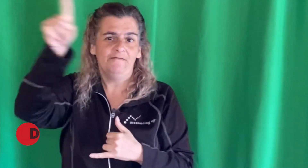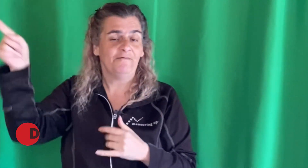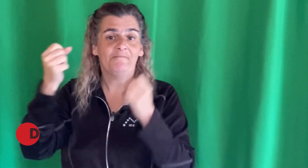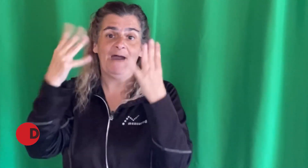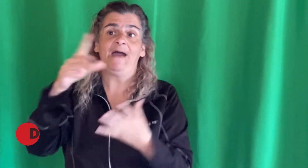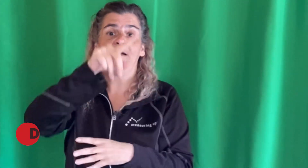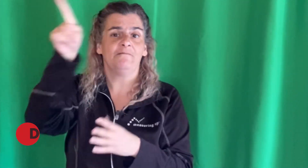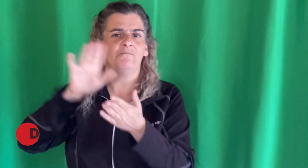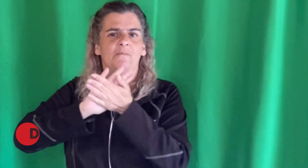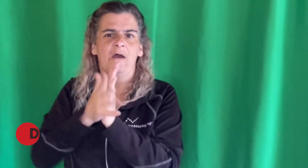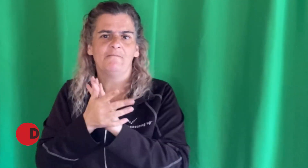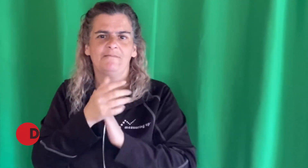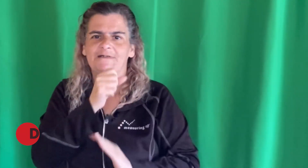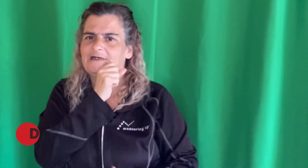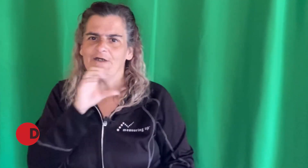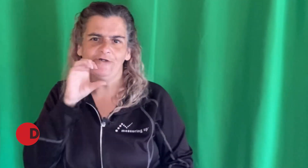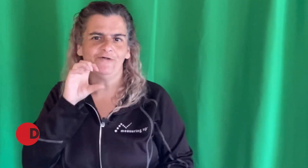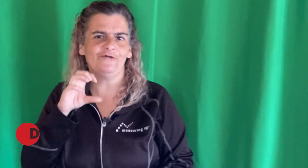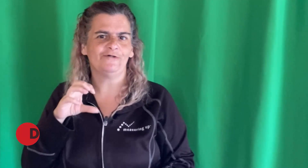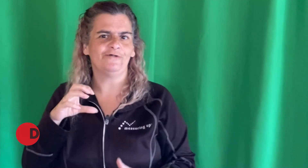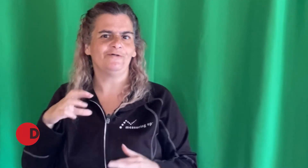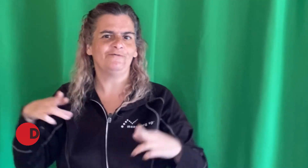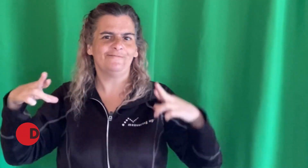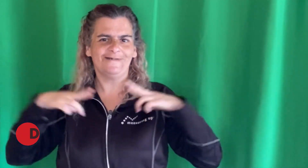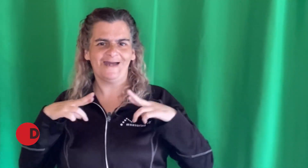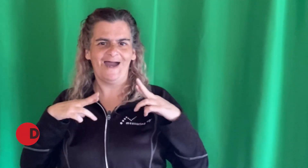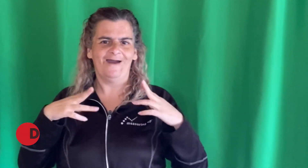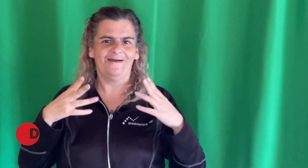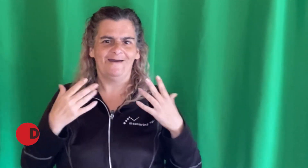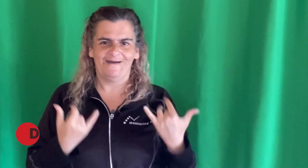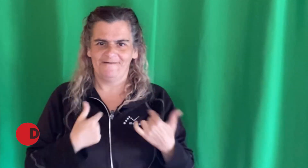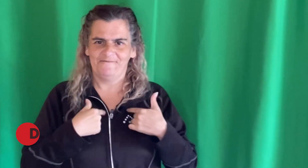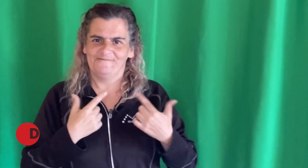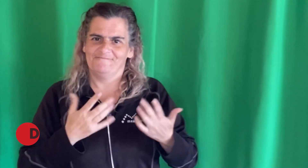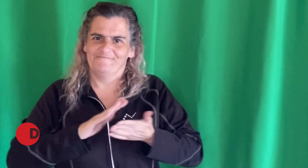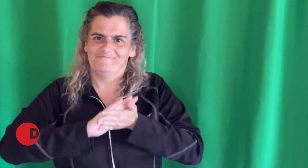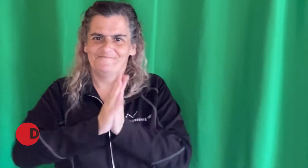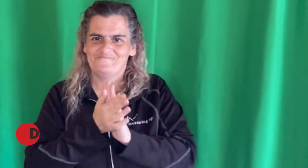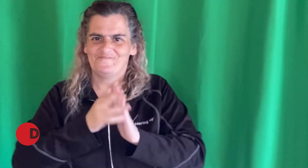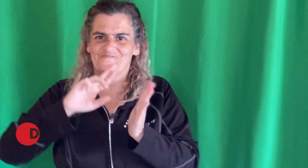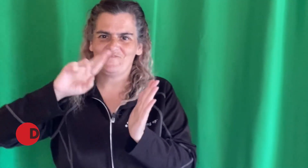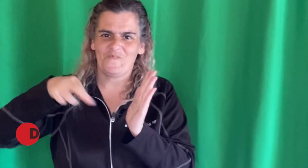to, many of them are now senior citizens and retired.